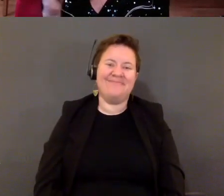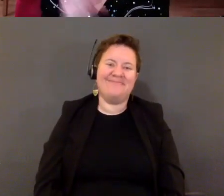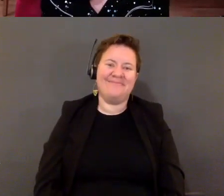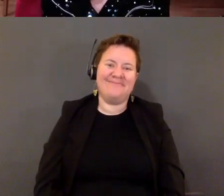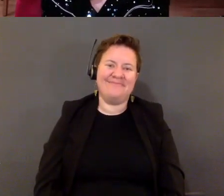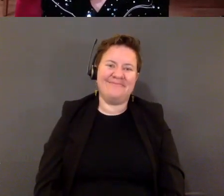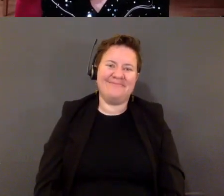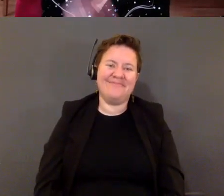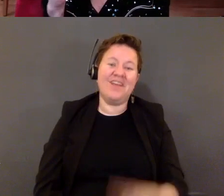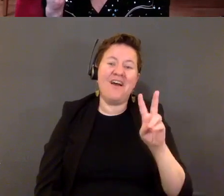word of the day